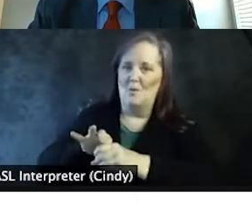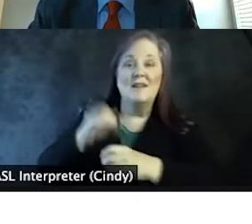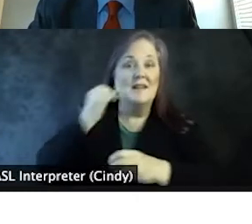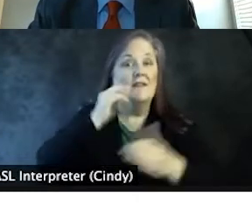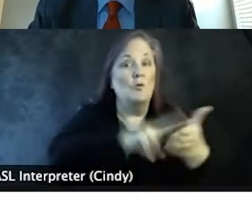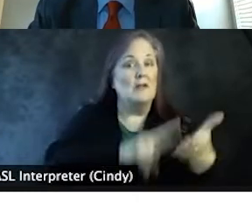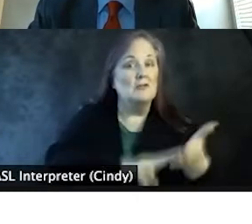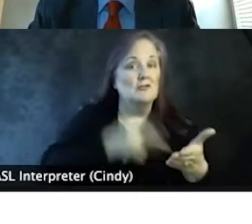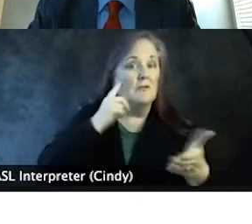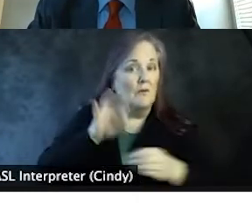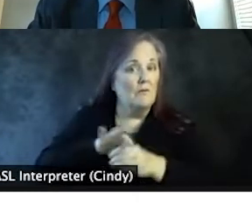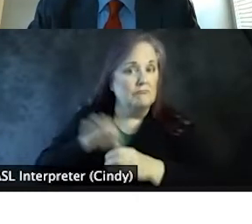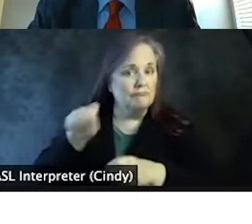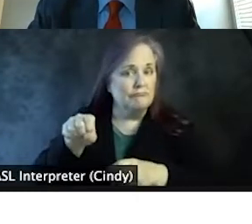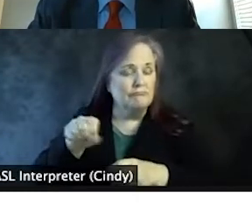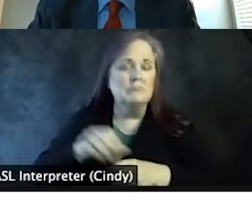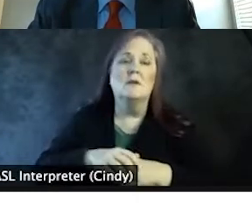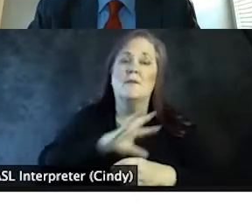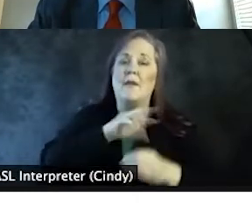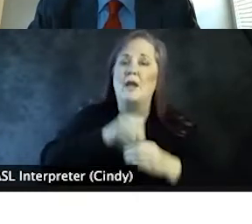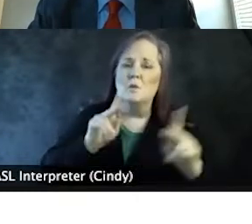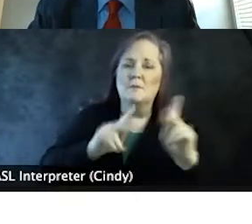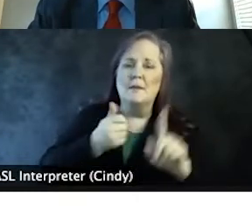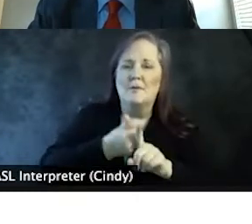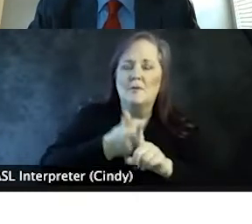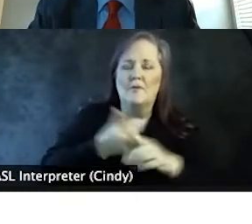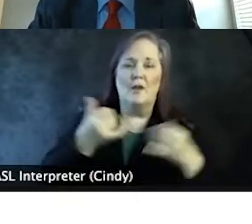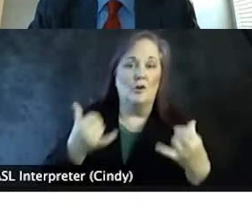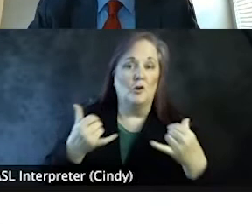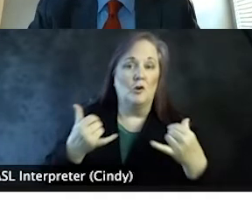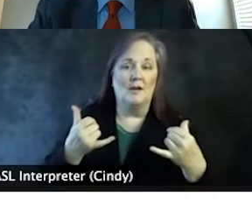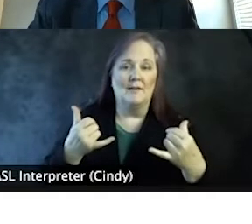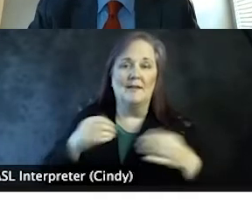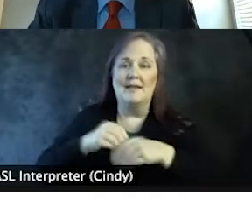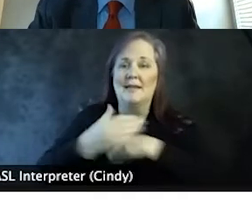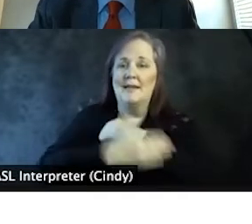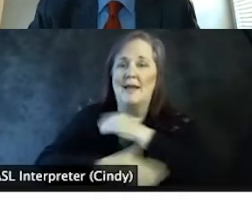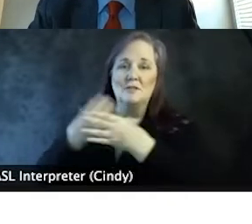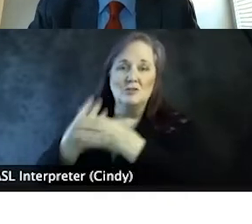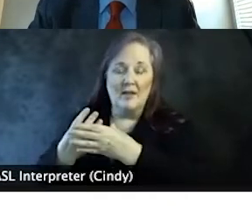after serving a prison term for a serious or violent offense.